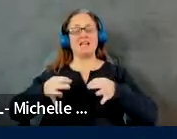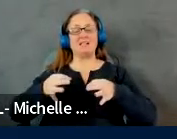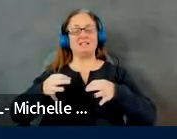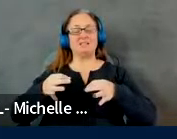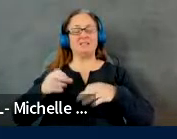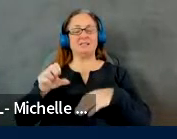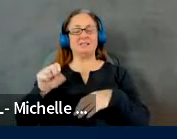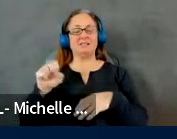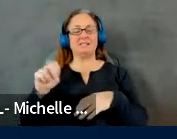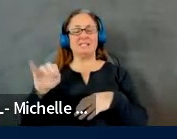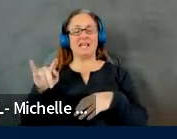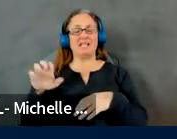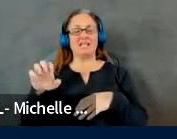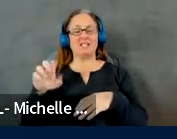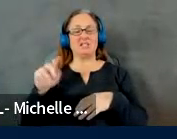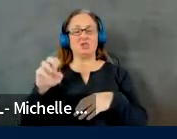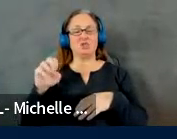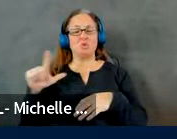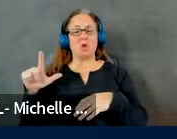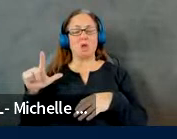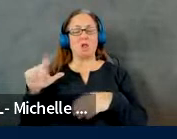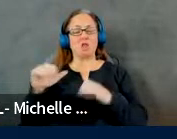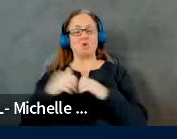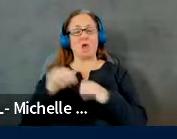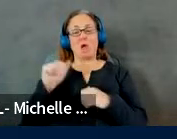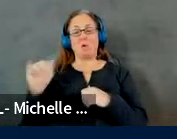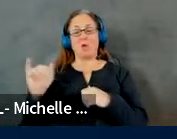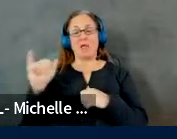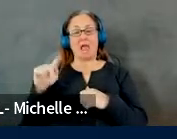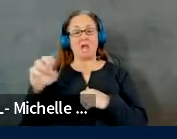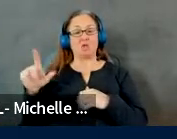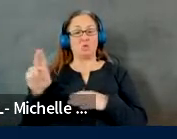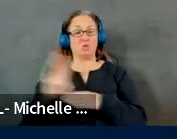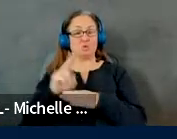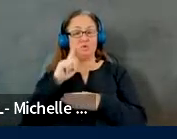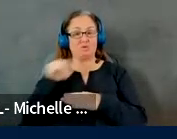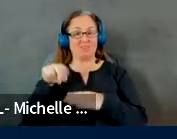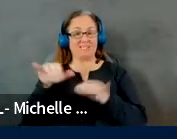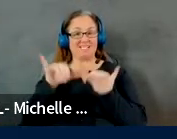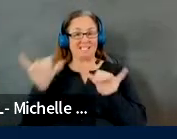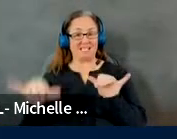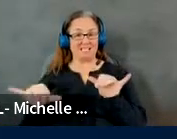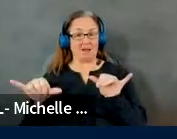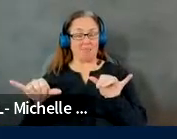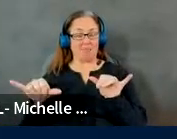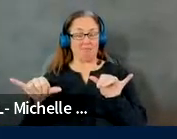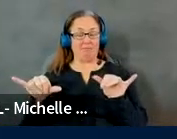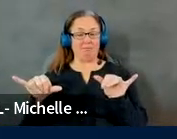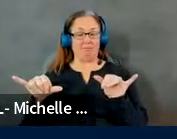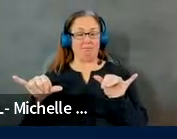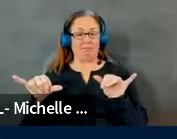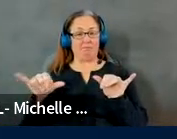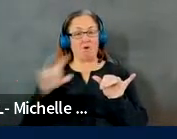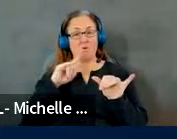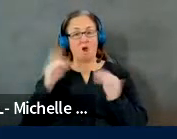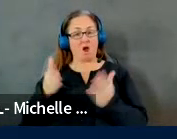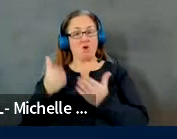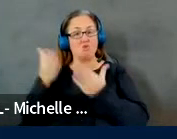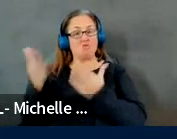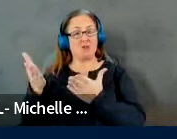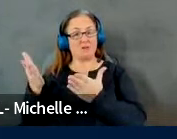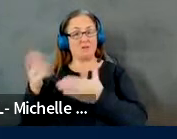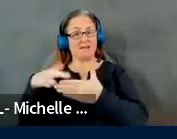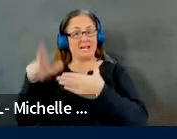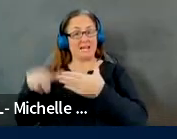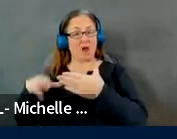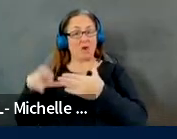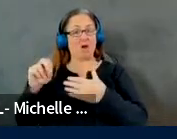how AI tools were being utilized in the system that were recommending an outcome or were